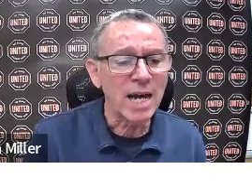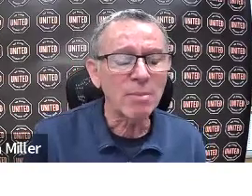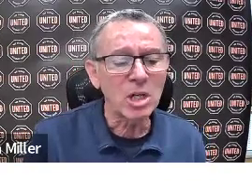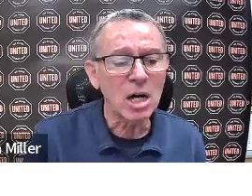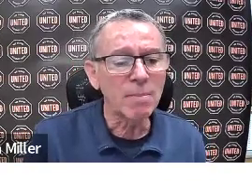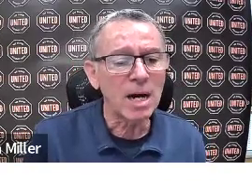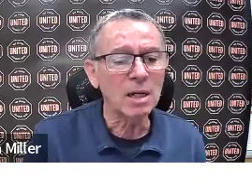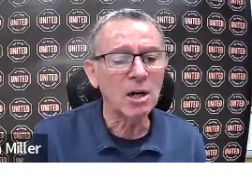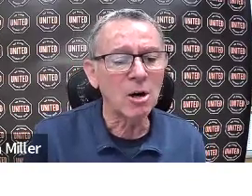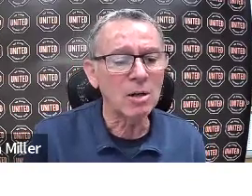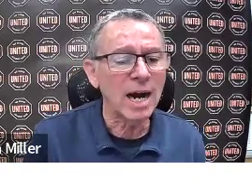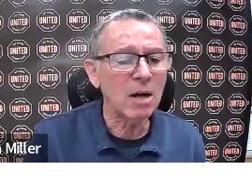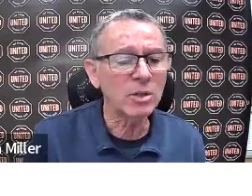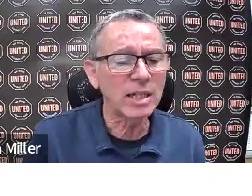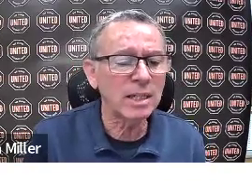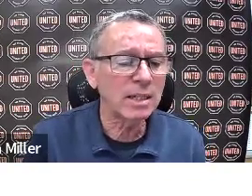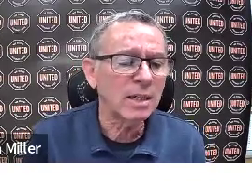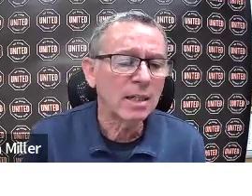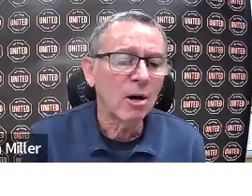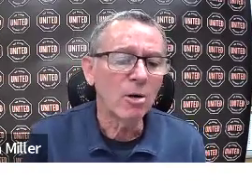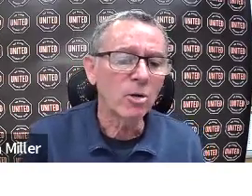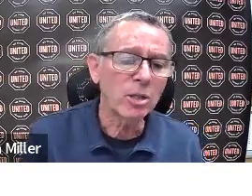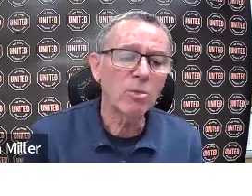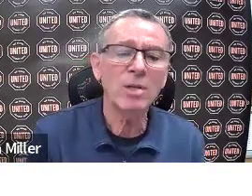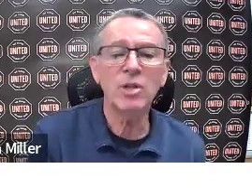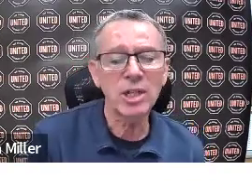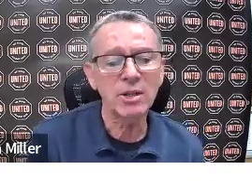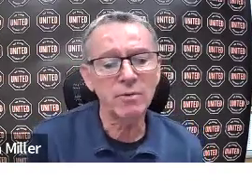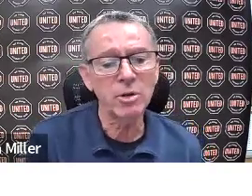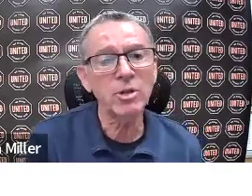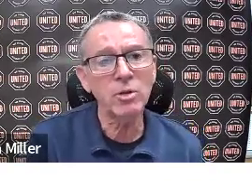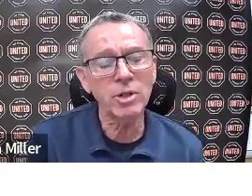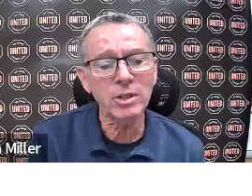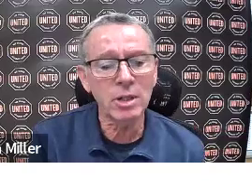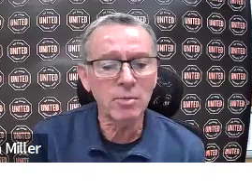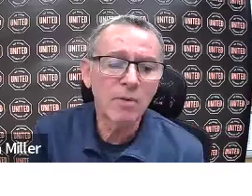With that, I will talk about our housing, our nursing home transition and diversion services we